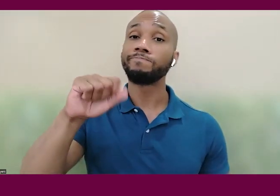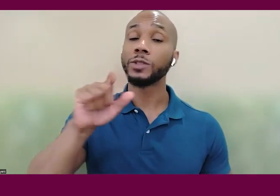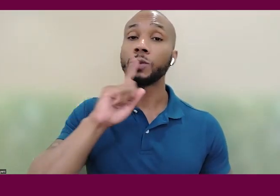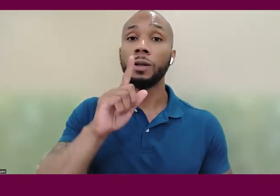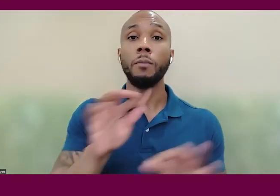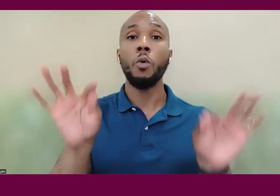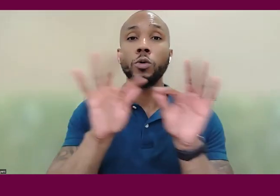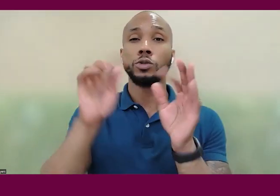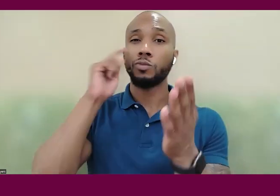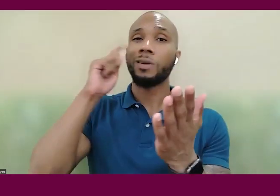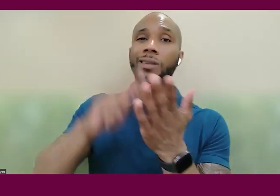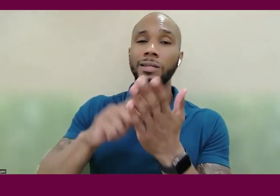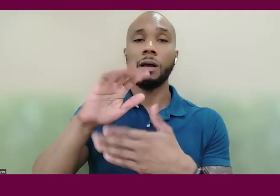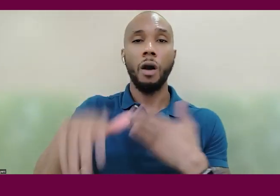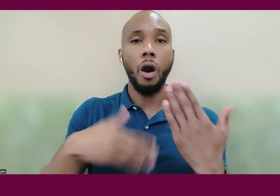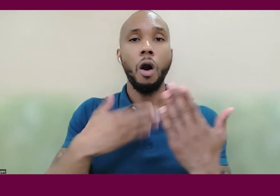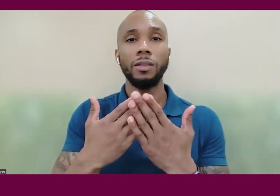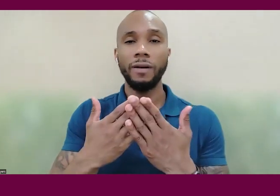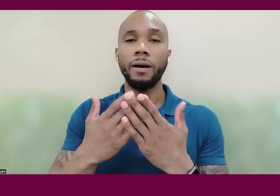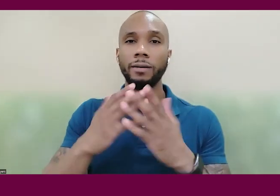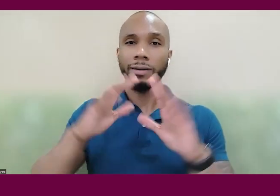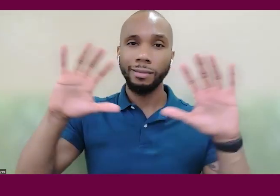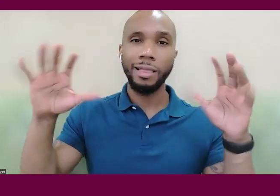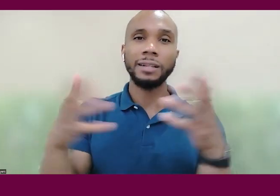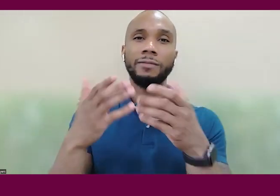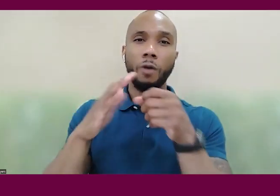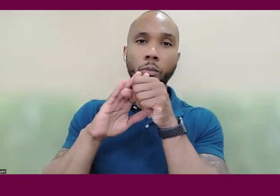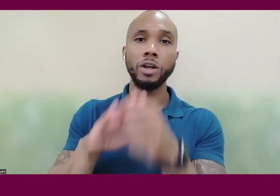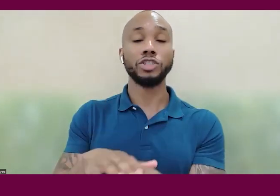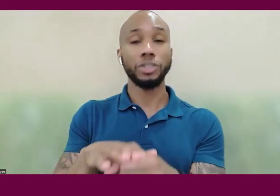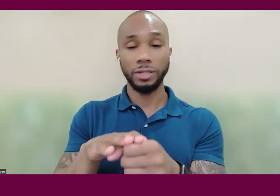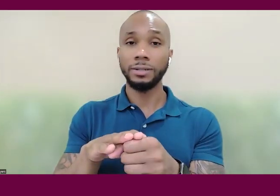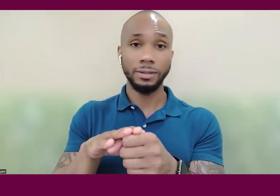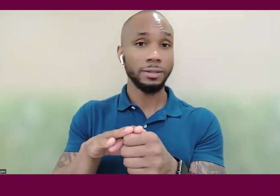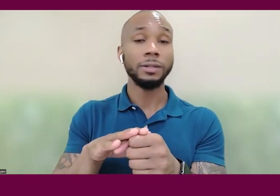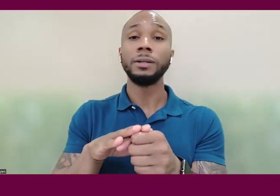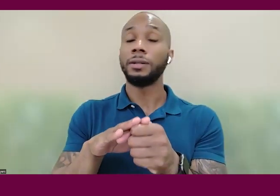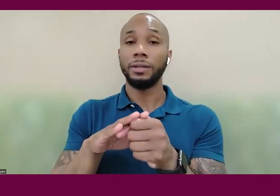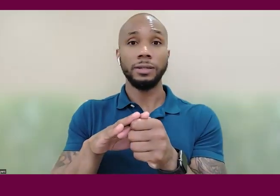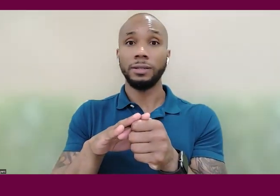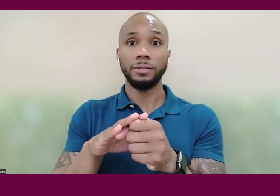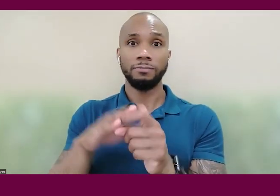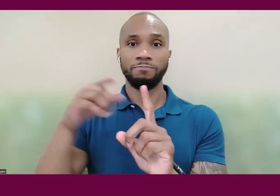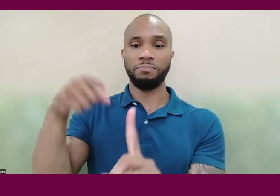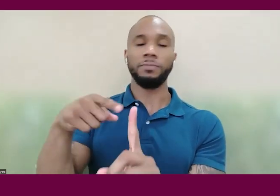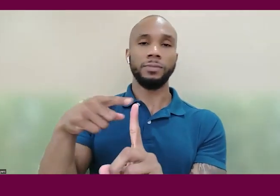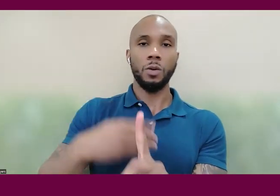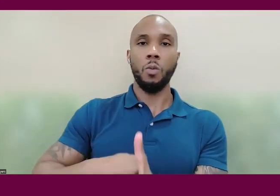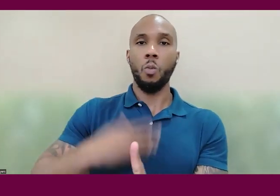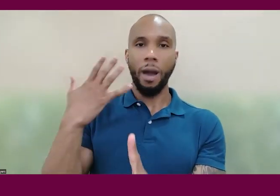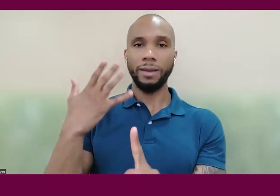It's important to recognize that all of our collective oppression is wrapped up in white, able bodied supremacy.